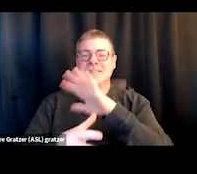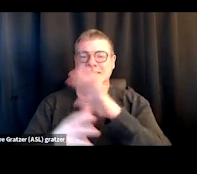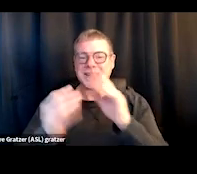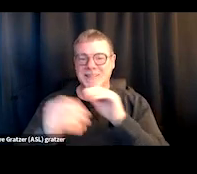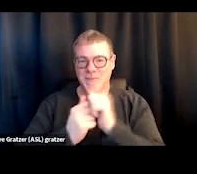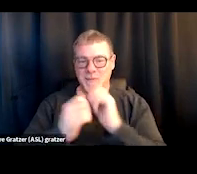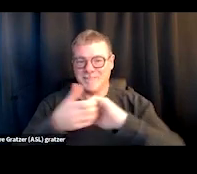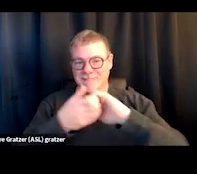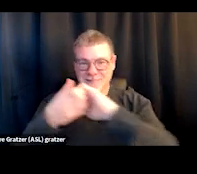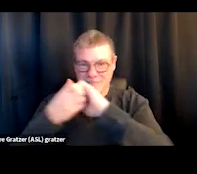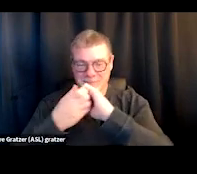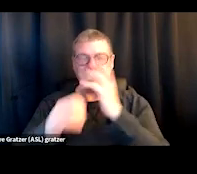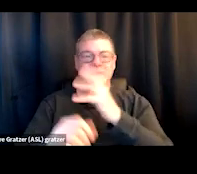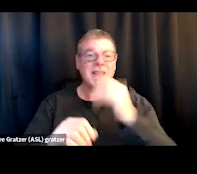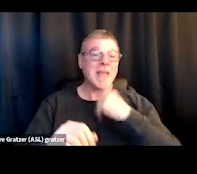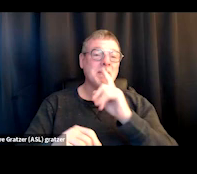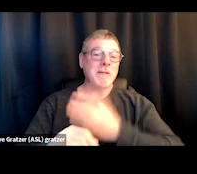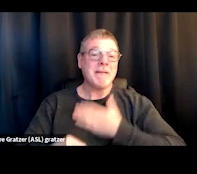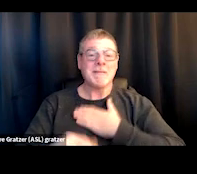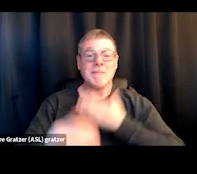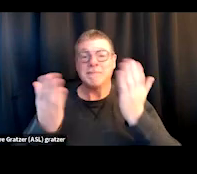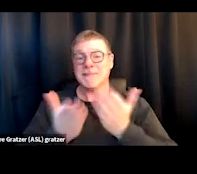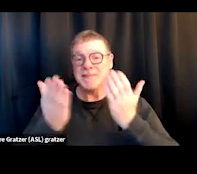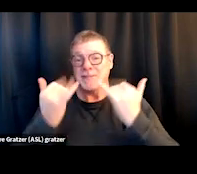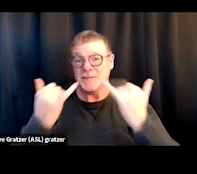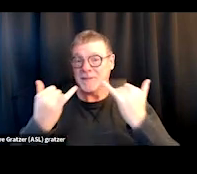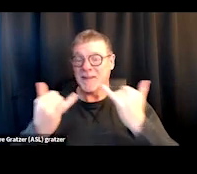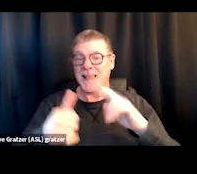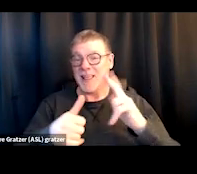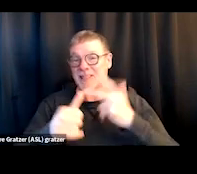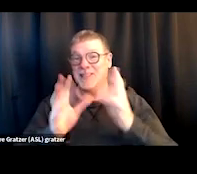and I'm really happy to be here today in our third session,